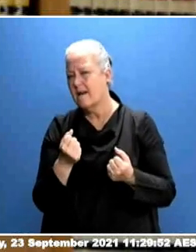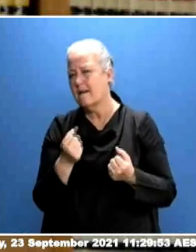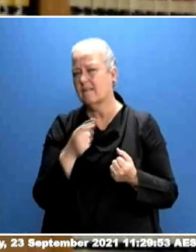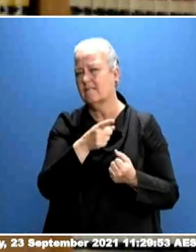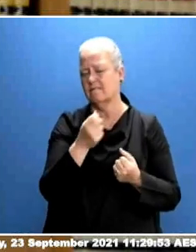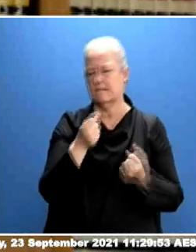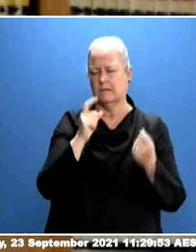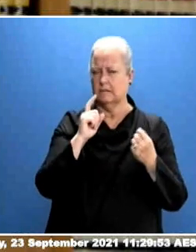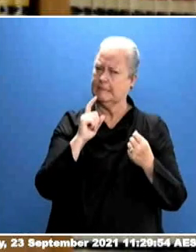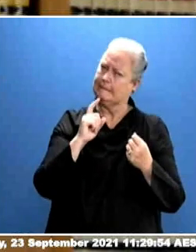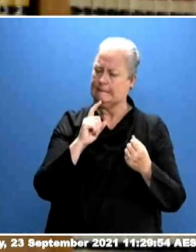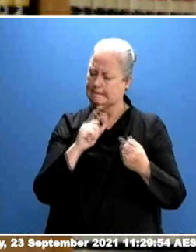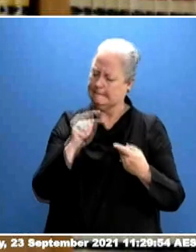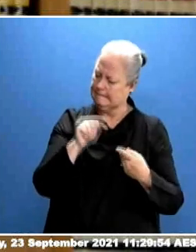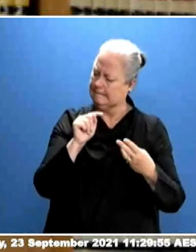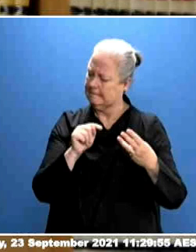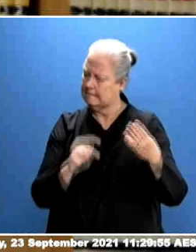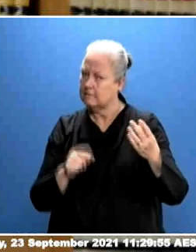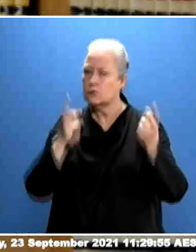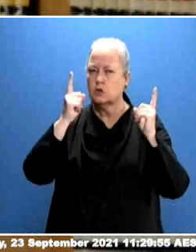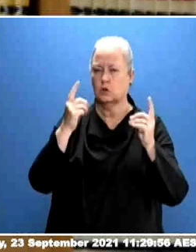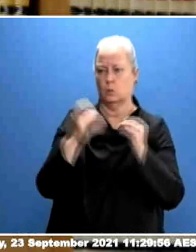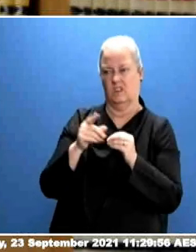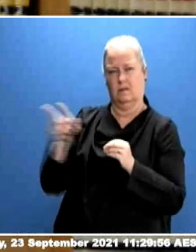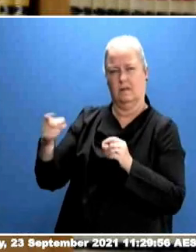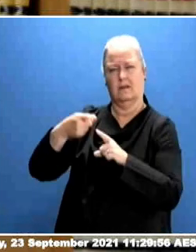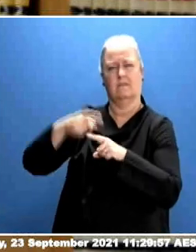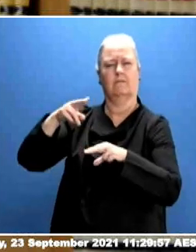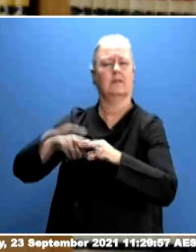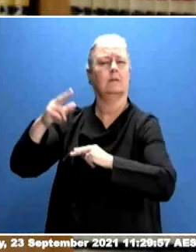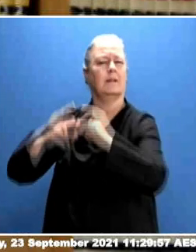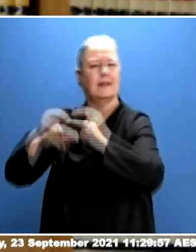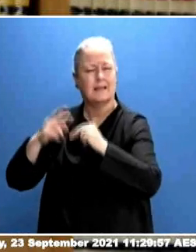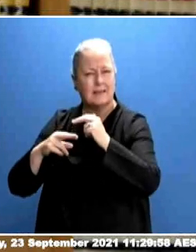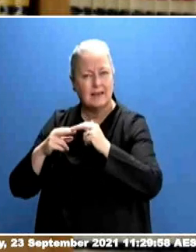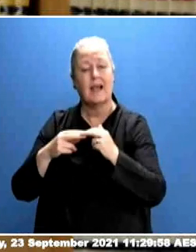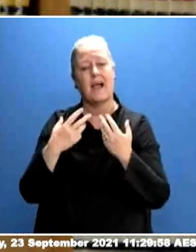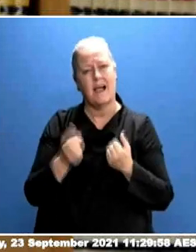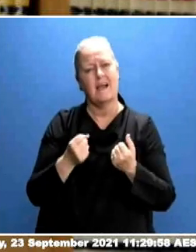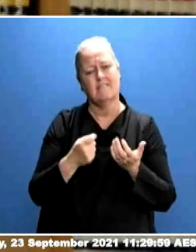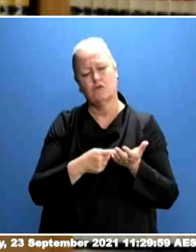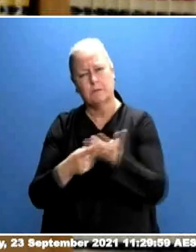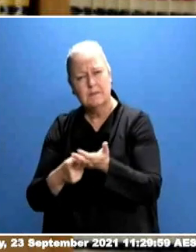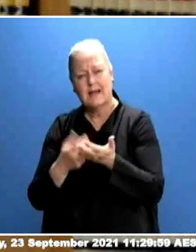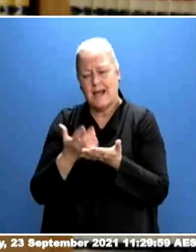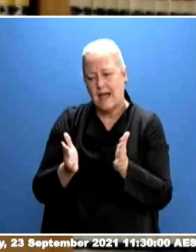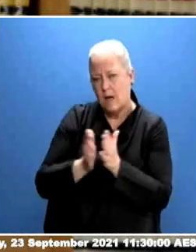and a scoping report is being put together to assess what can be done to improve that. It was an opportunity for us to provide the feedback